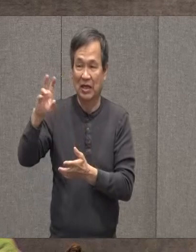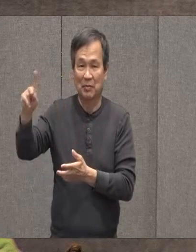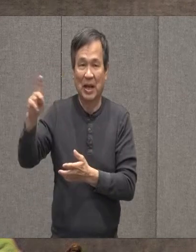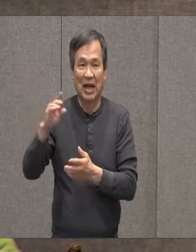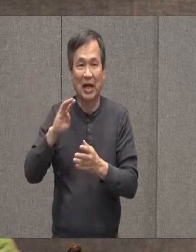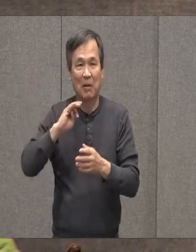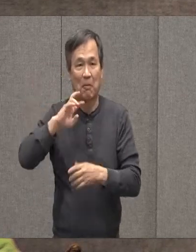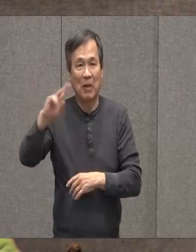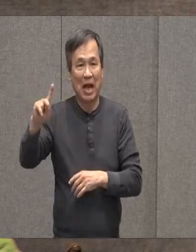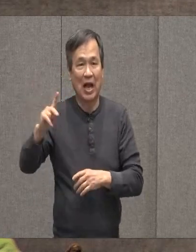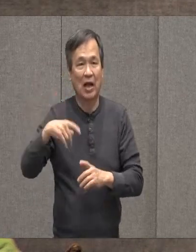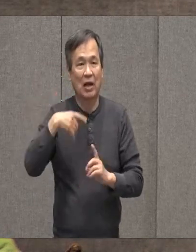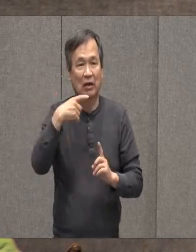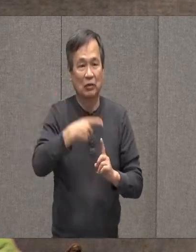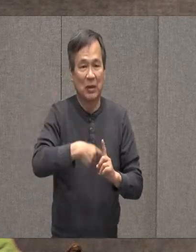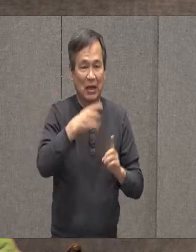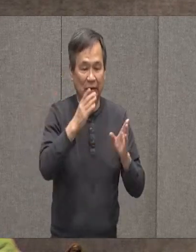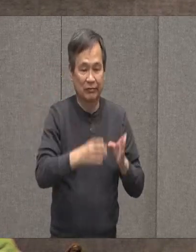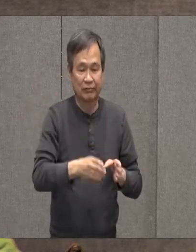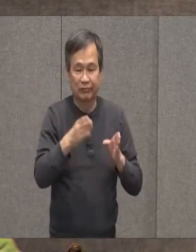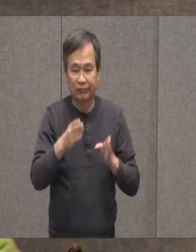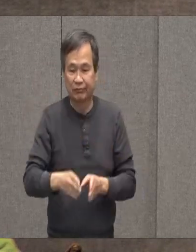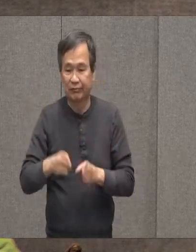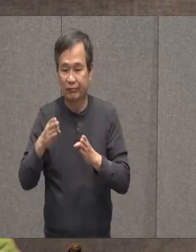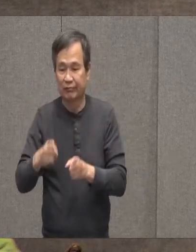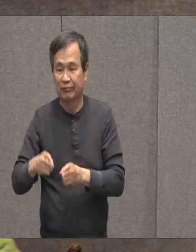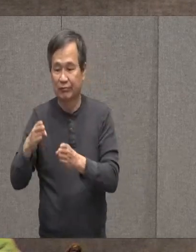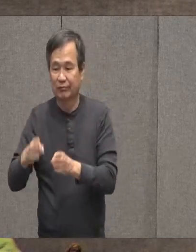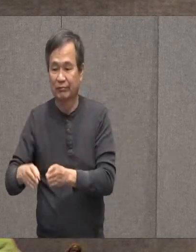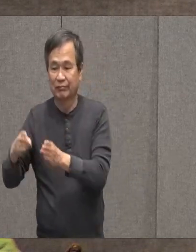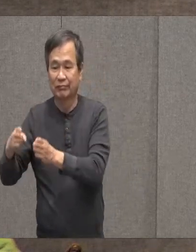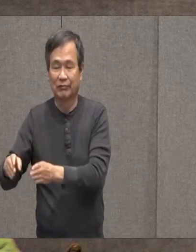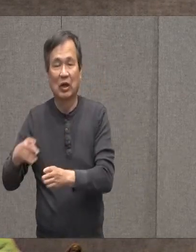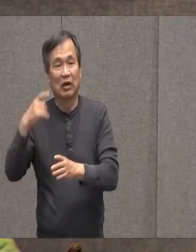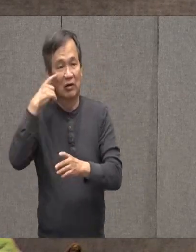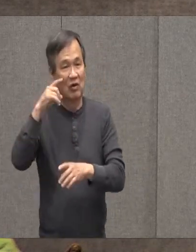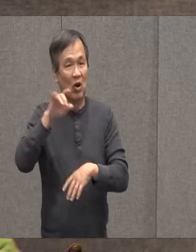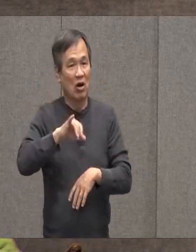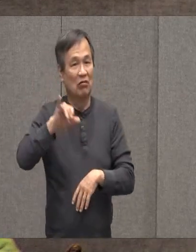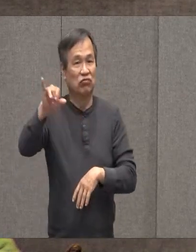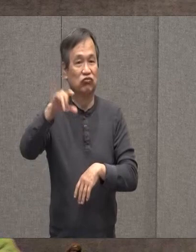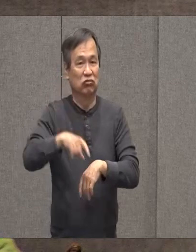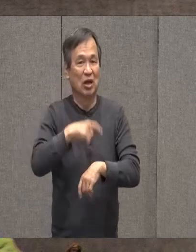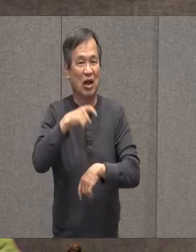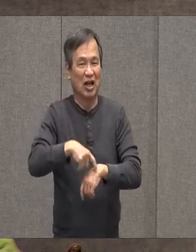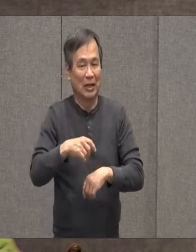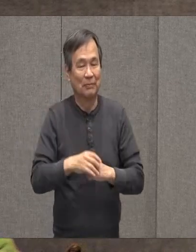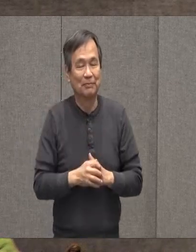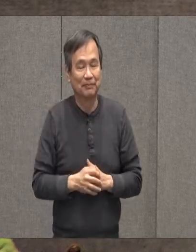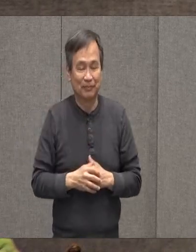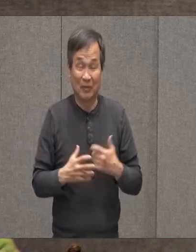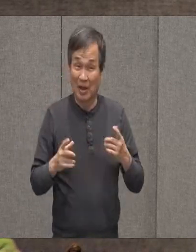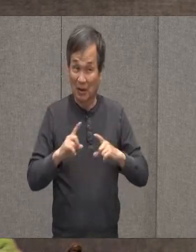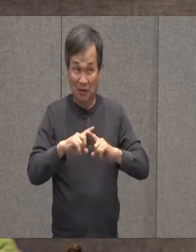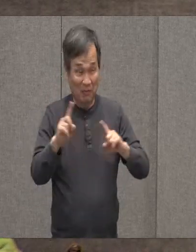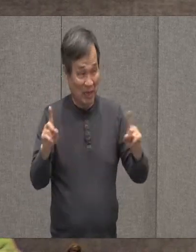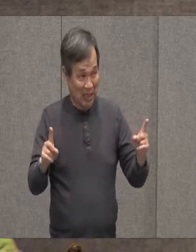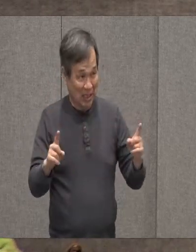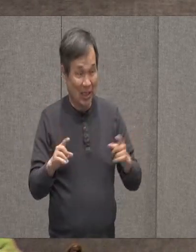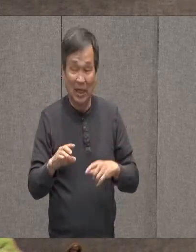month after month for a long long time. But the amount we have to pay the bank back